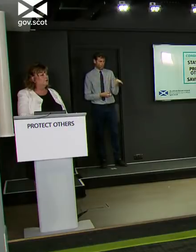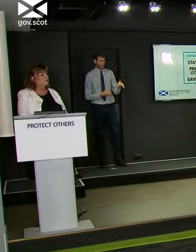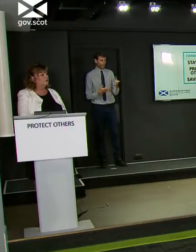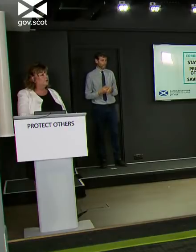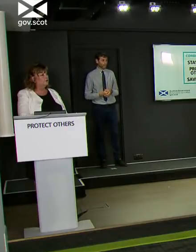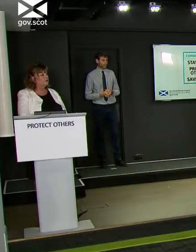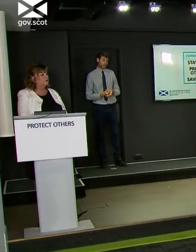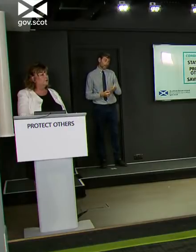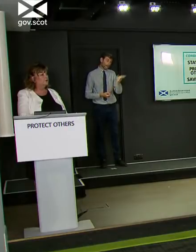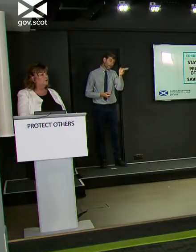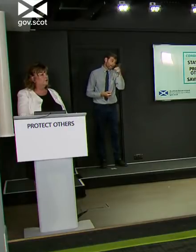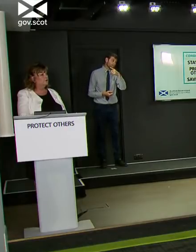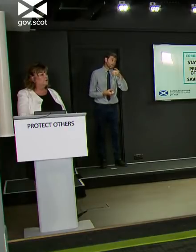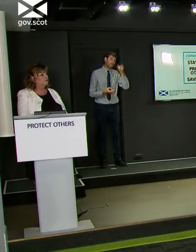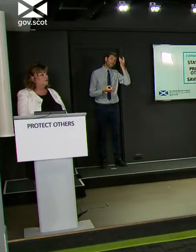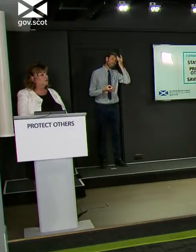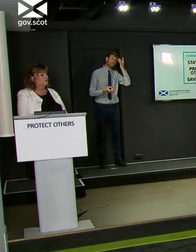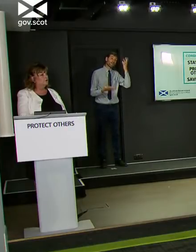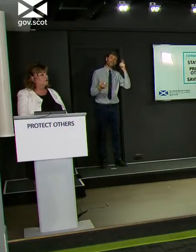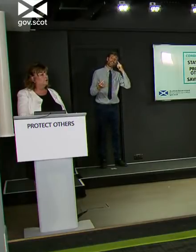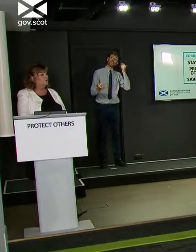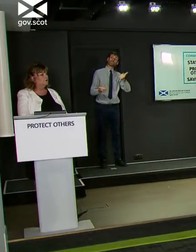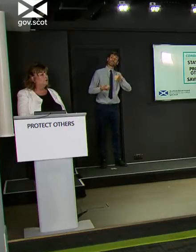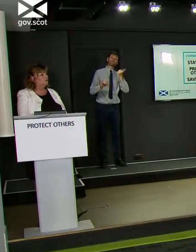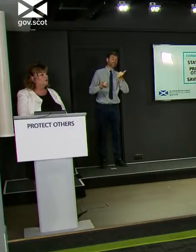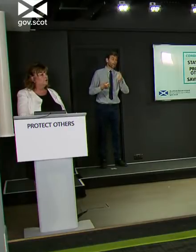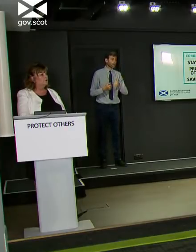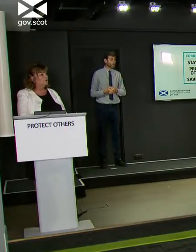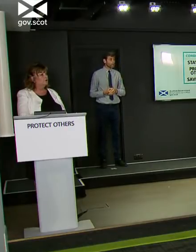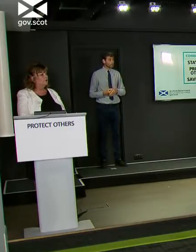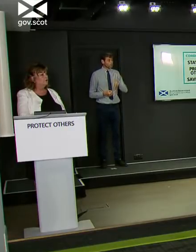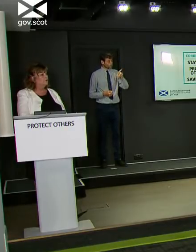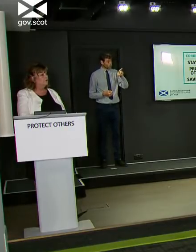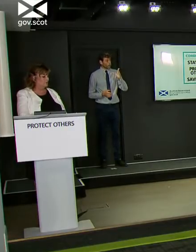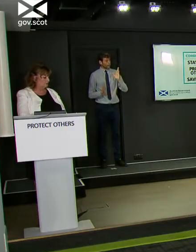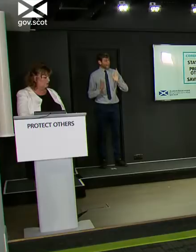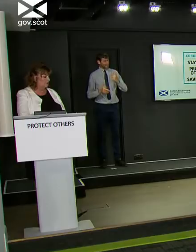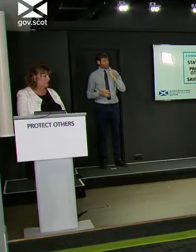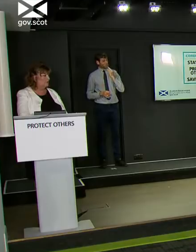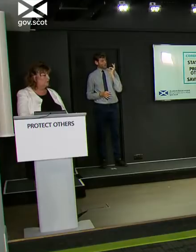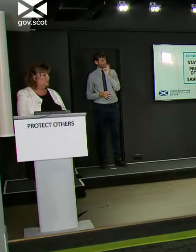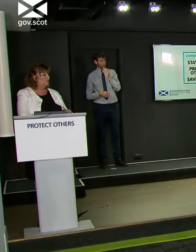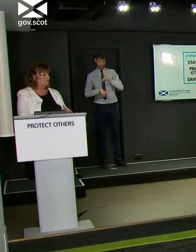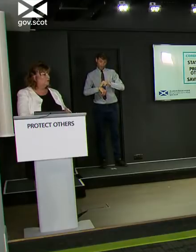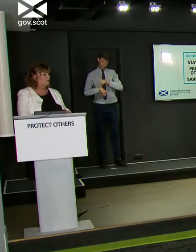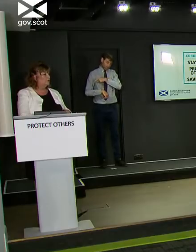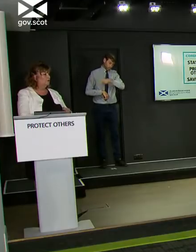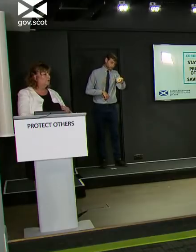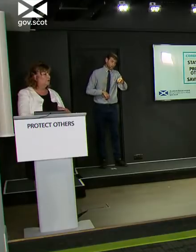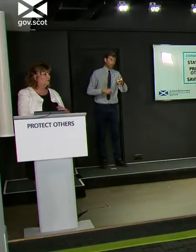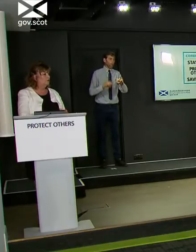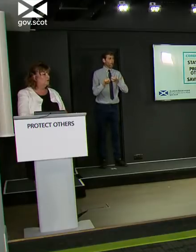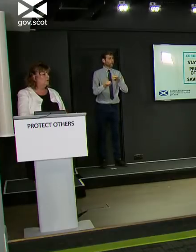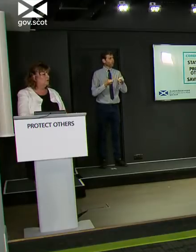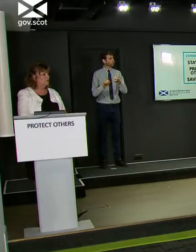they forgetting them? Do the police have to play a bigger role for you to keep that control over the next couple of months?